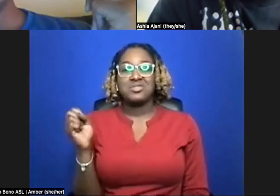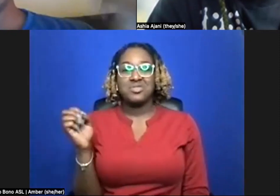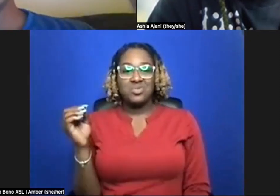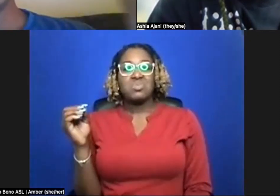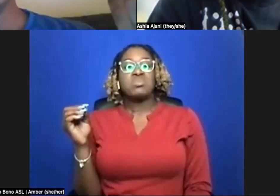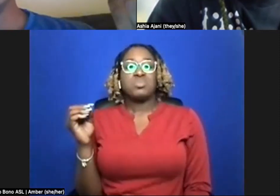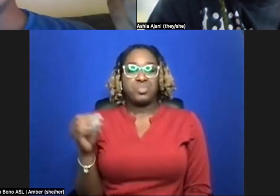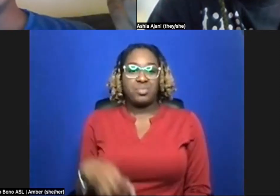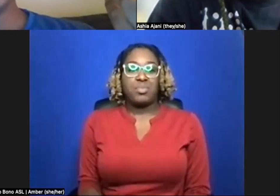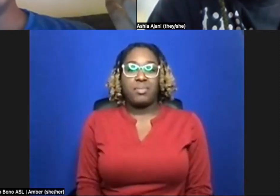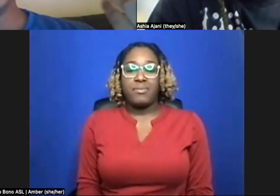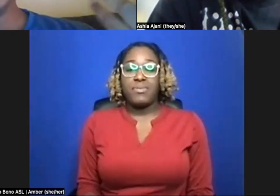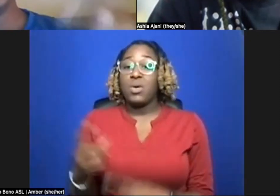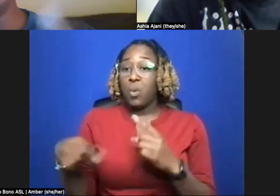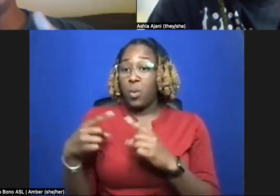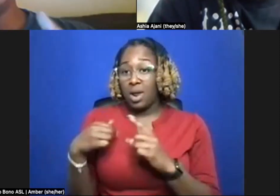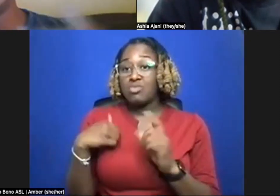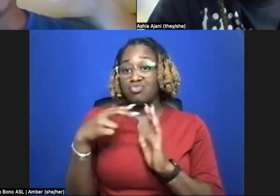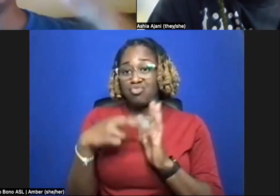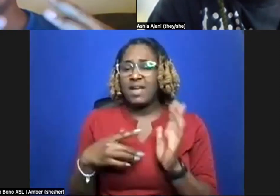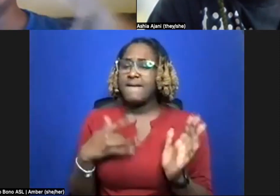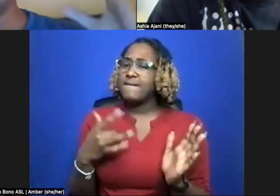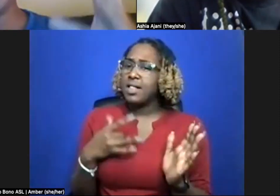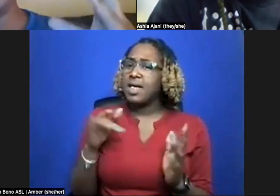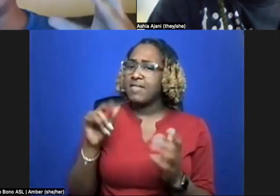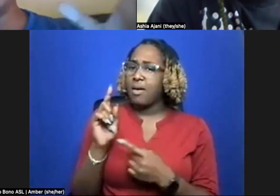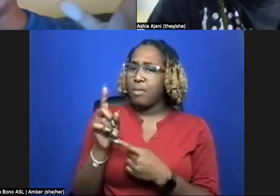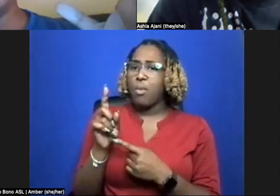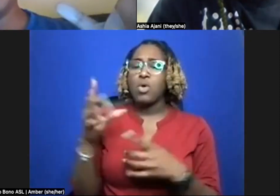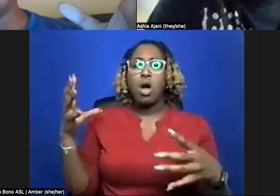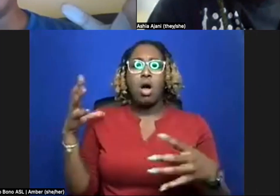when I was reading this, I felt like this moment was encapsulating in a Black ecological way of